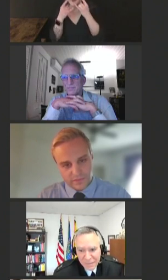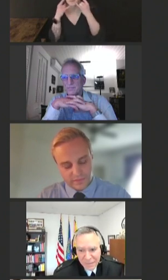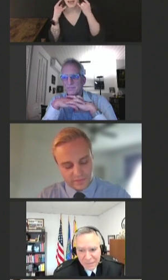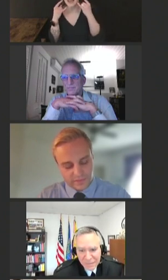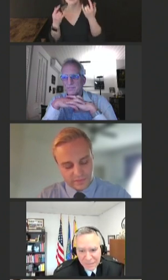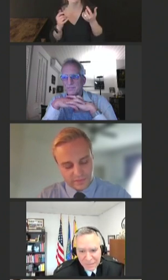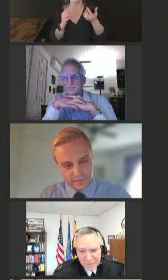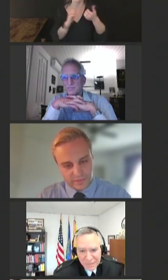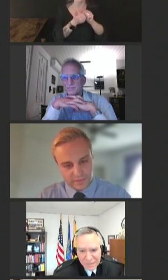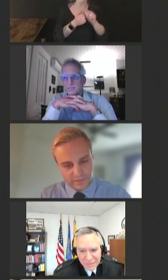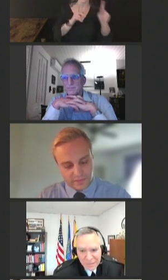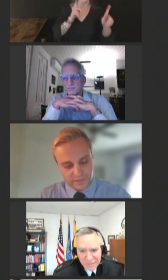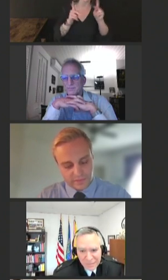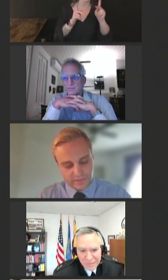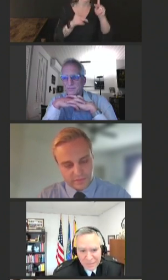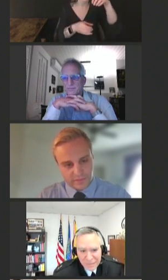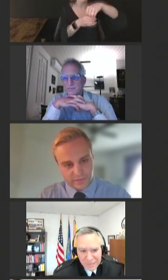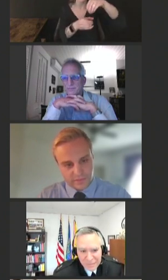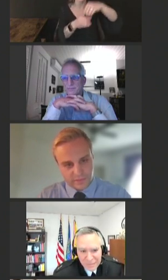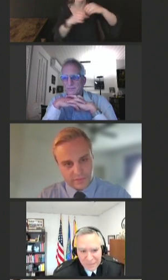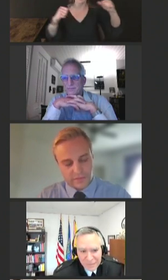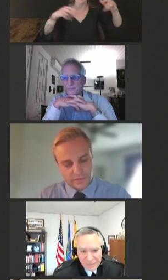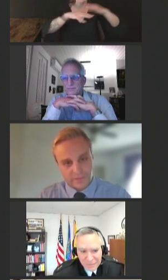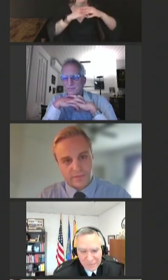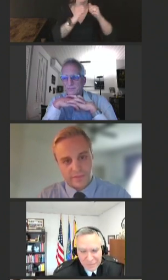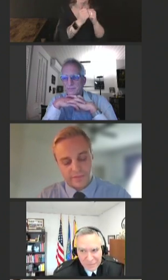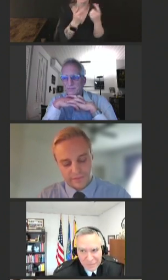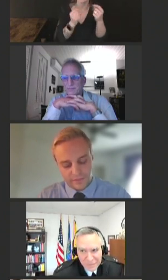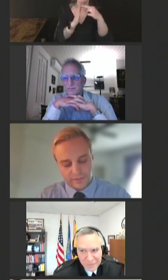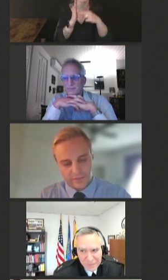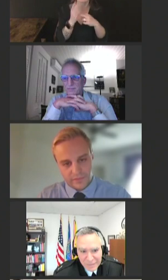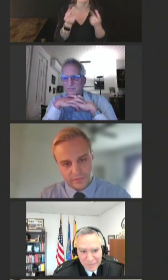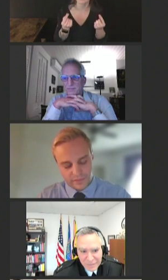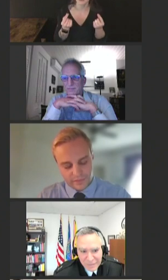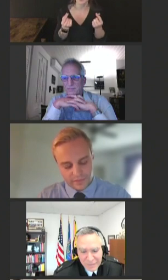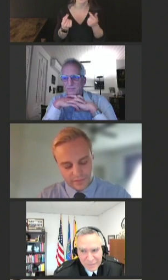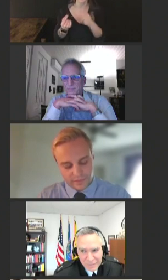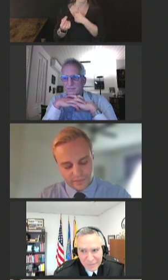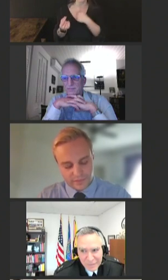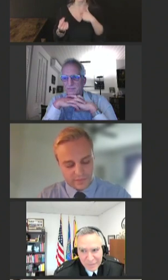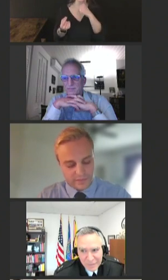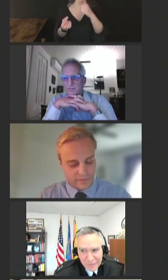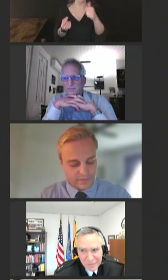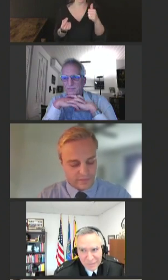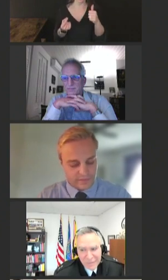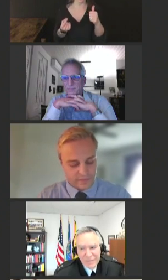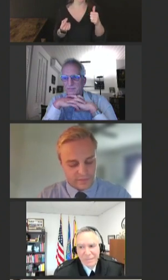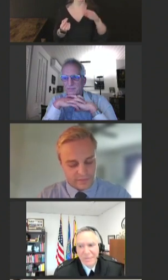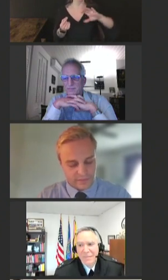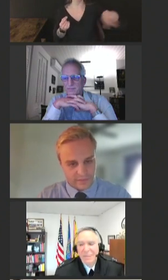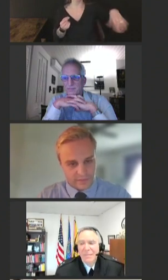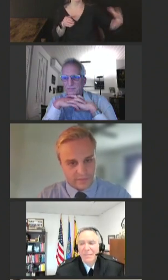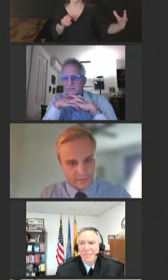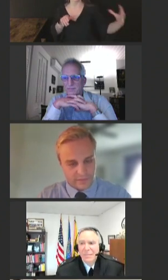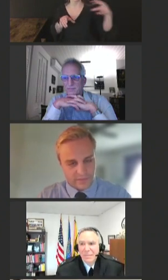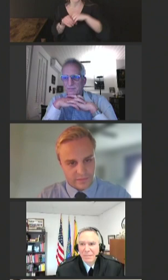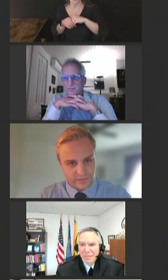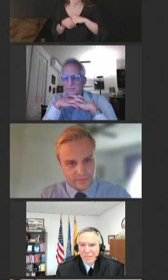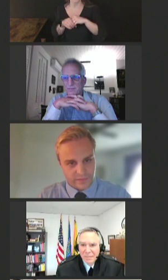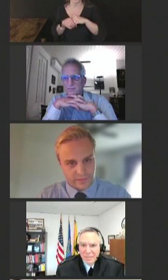we're not incorporating what seems to be a very profound health impact of COVID-19. So,